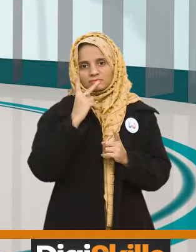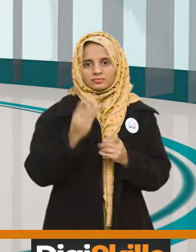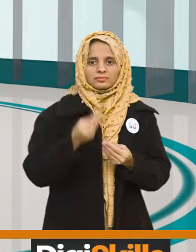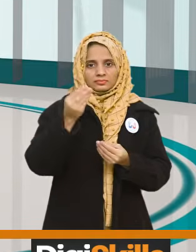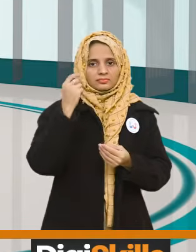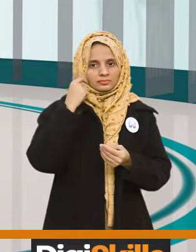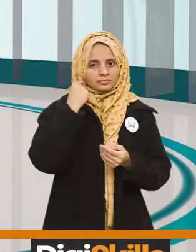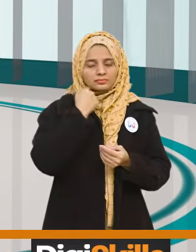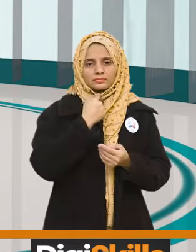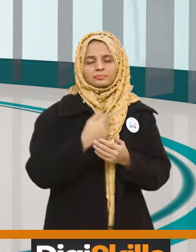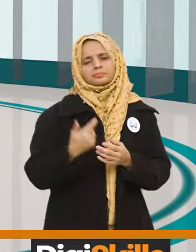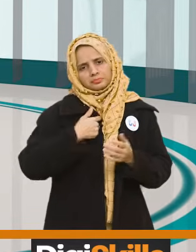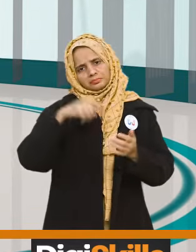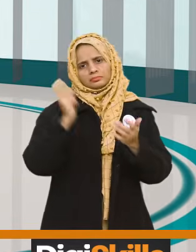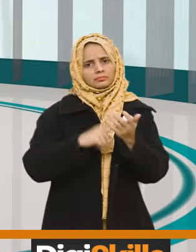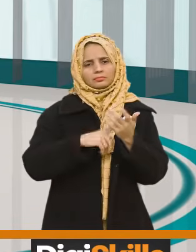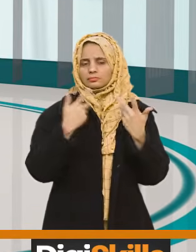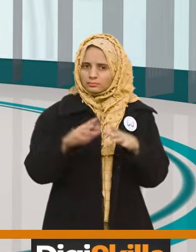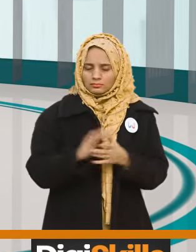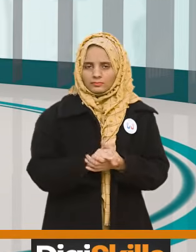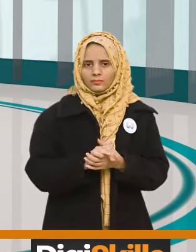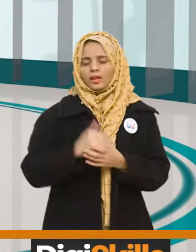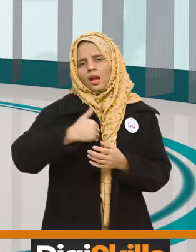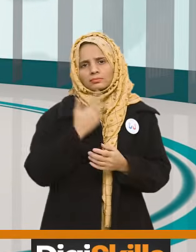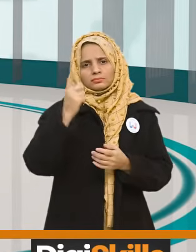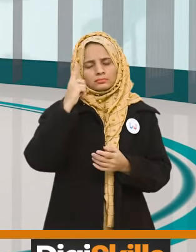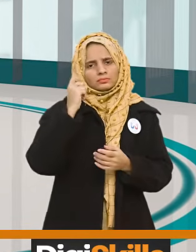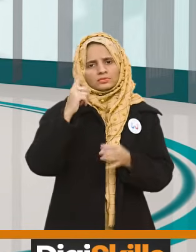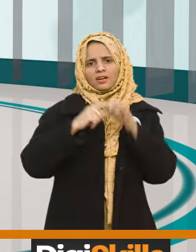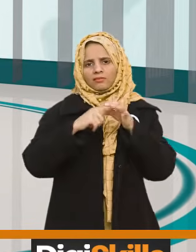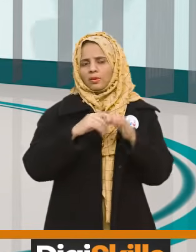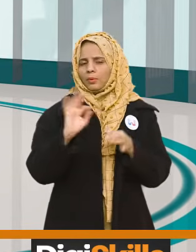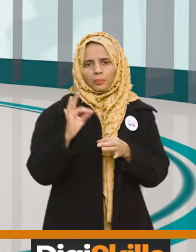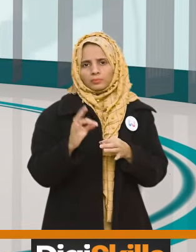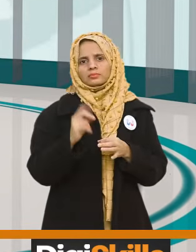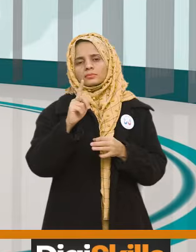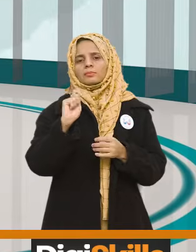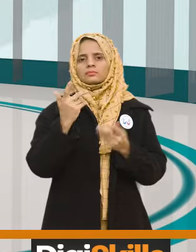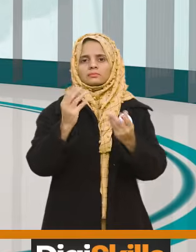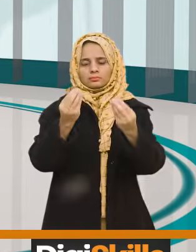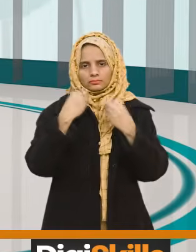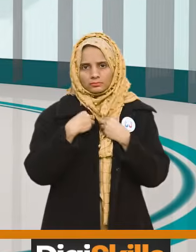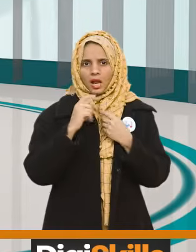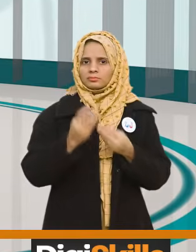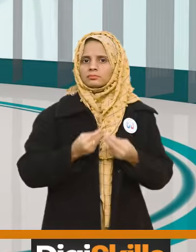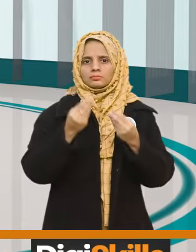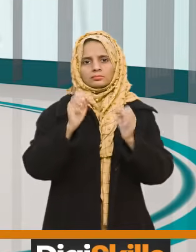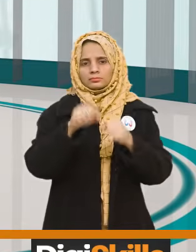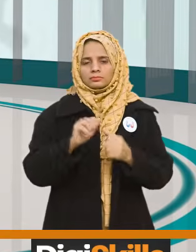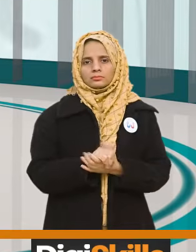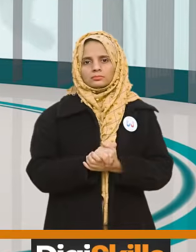That means I bid and without asking a question, the employer awarded me the project.